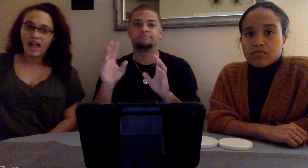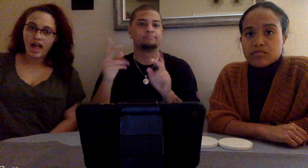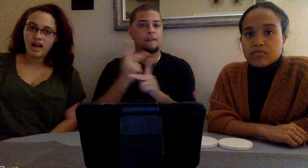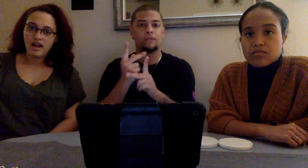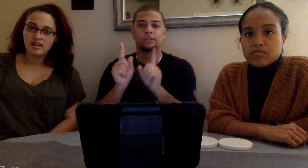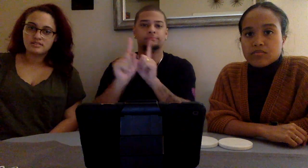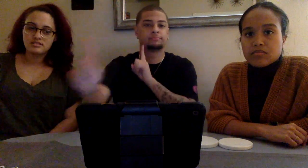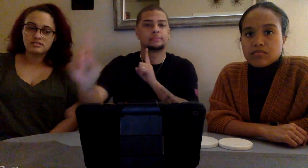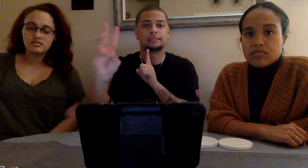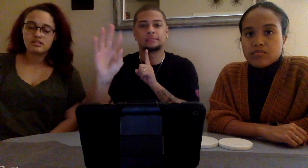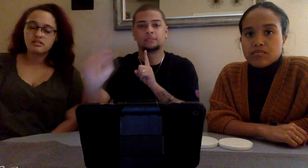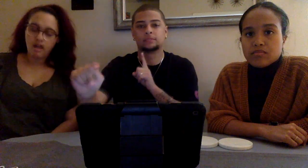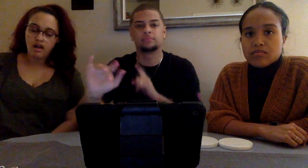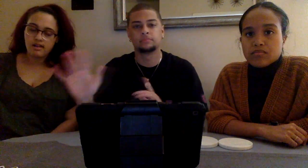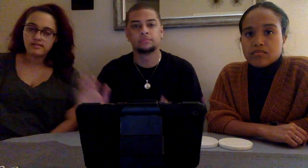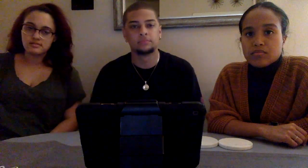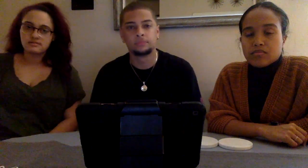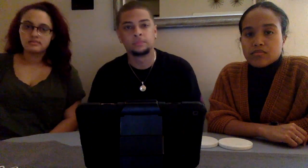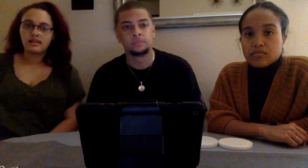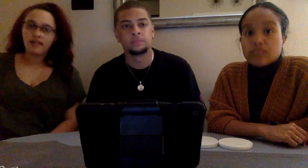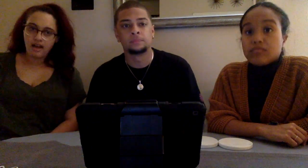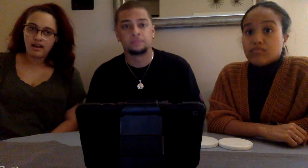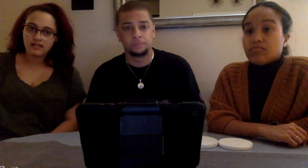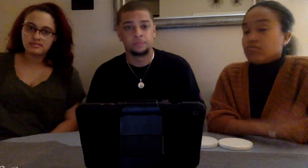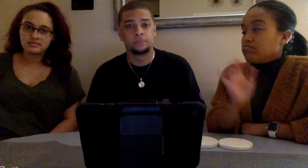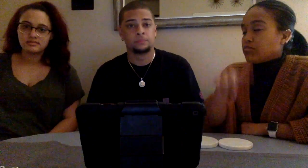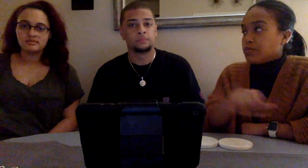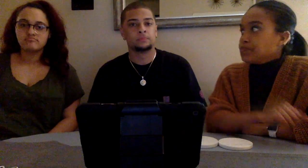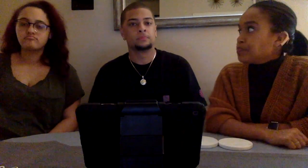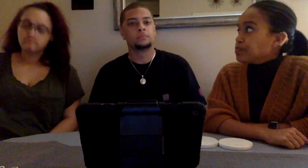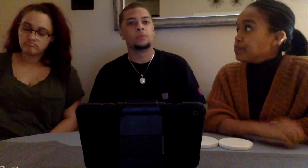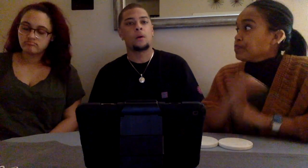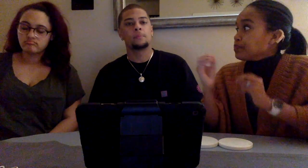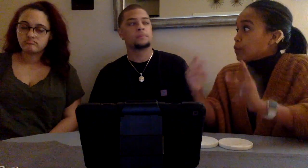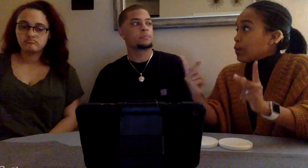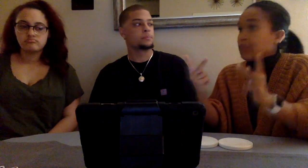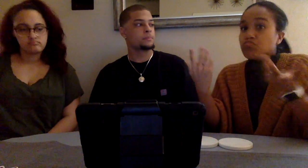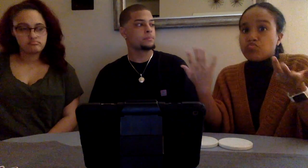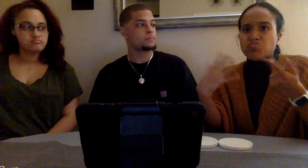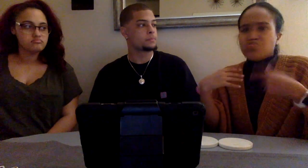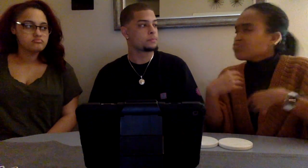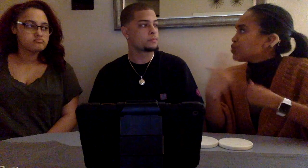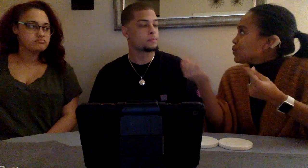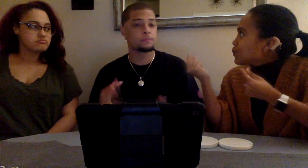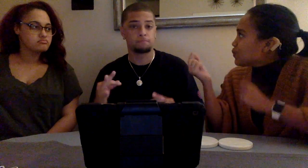Be careful and social distance. Vicky: That! Okay, so what are we doing?